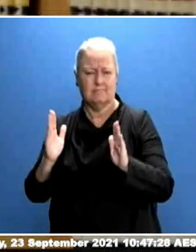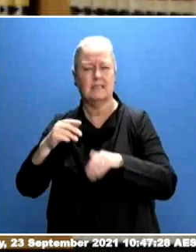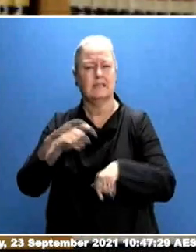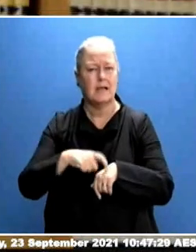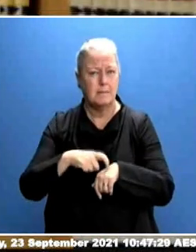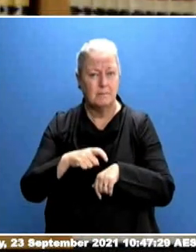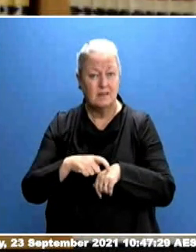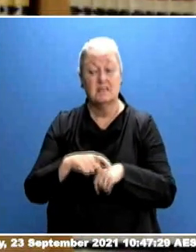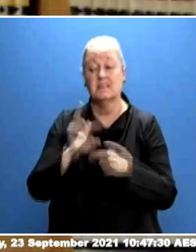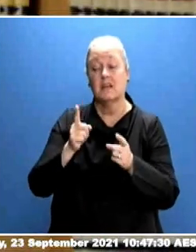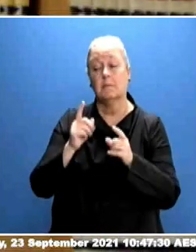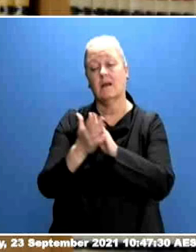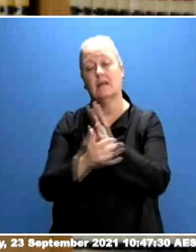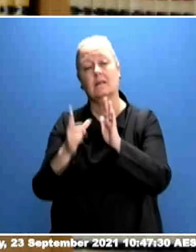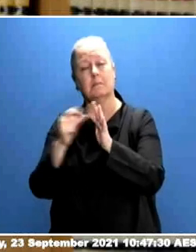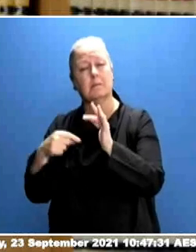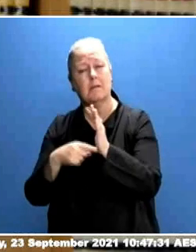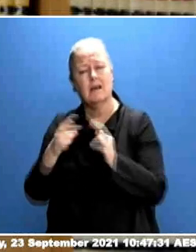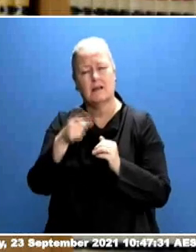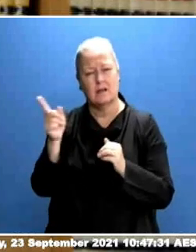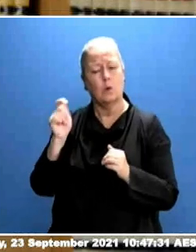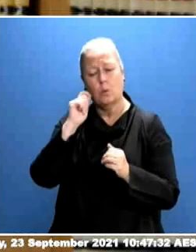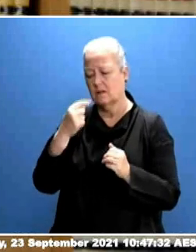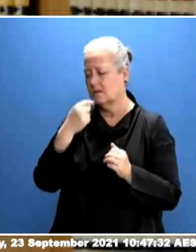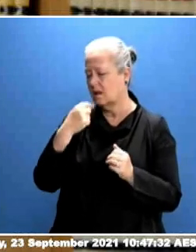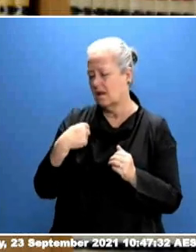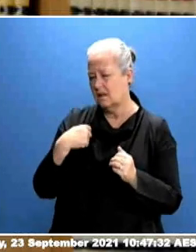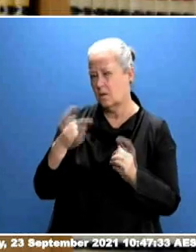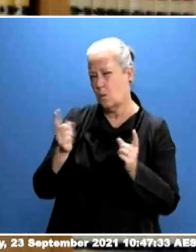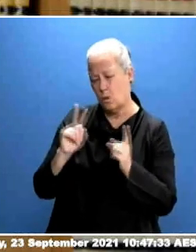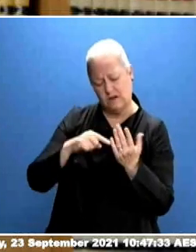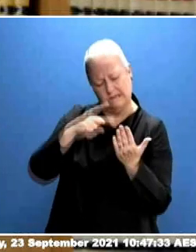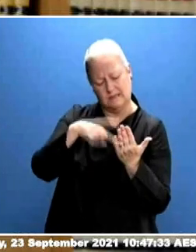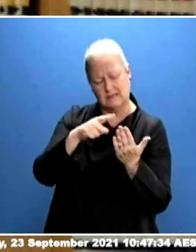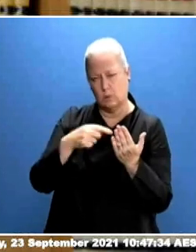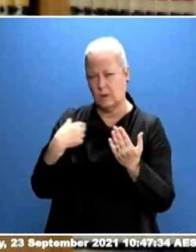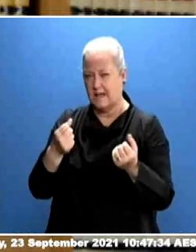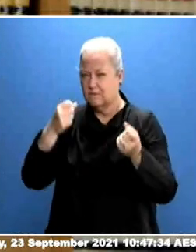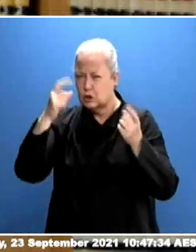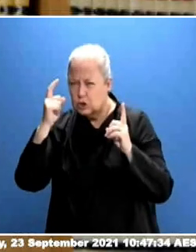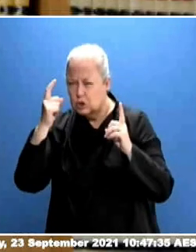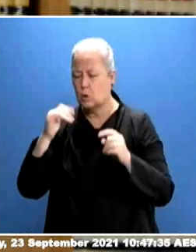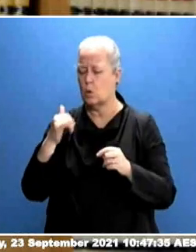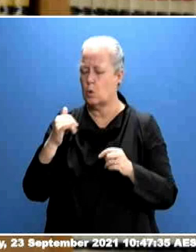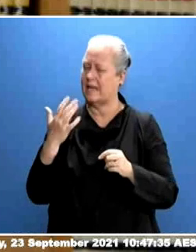and the care team, it will outline any areas that we feel have raised concerns and that might need further exploration for that child.